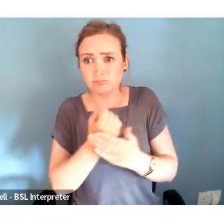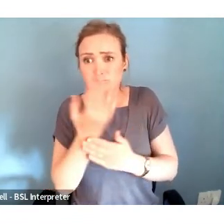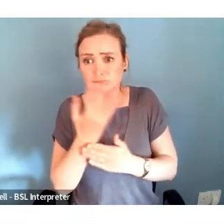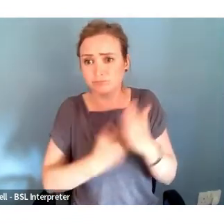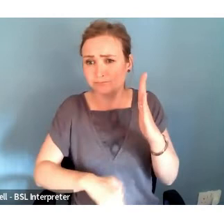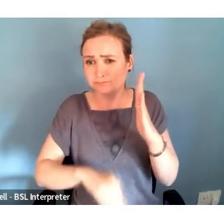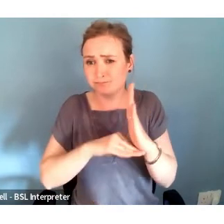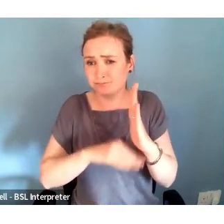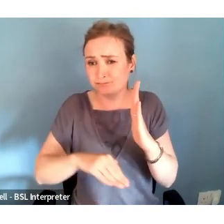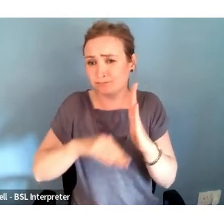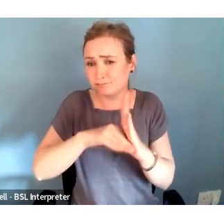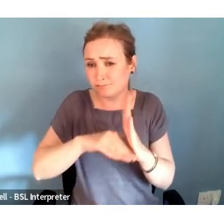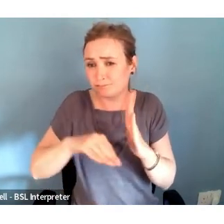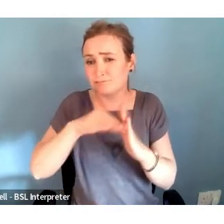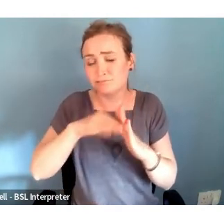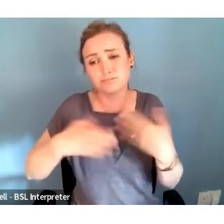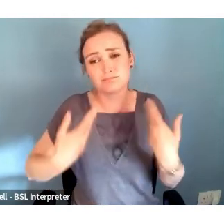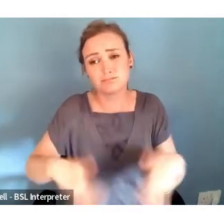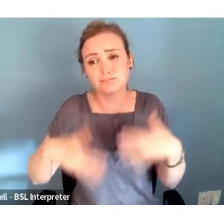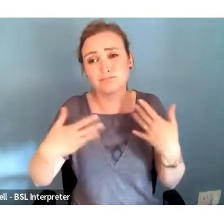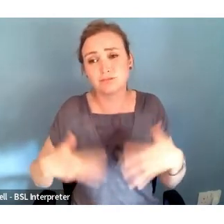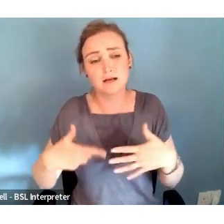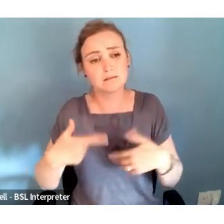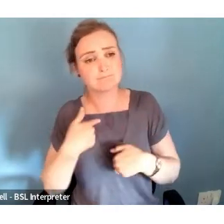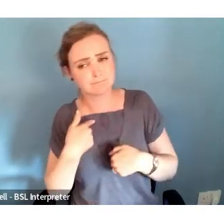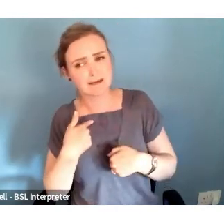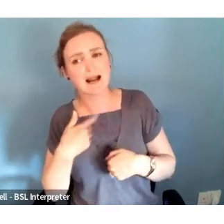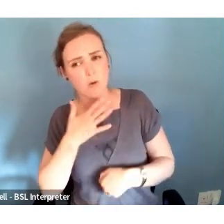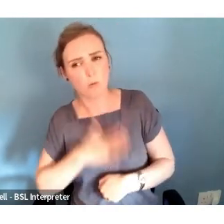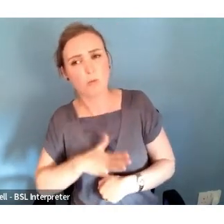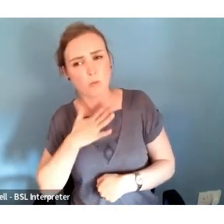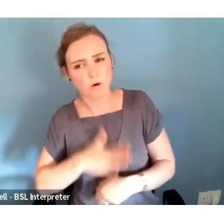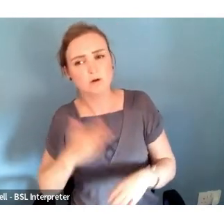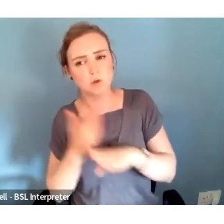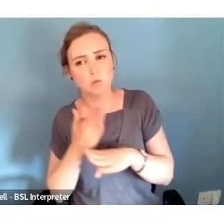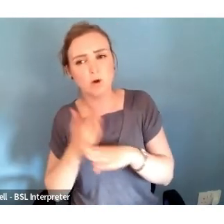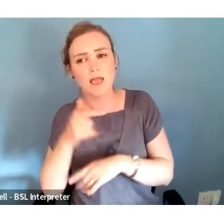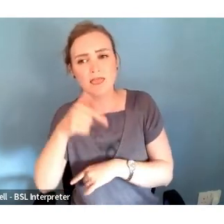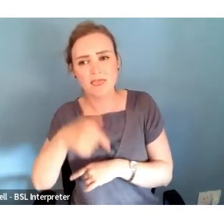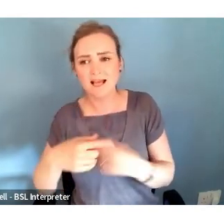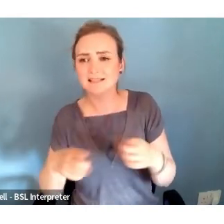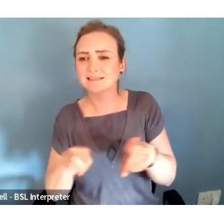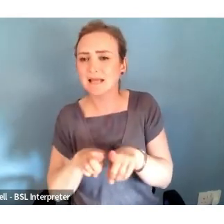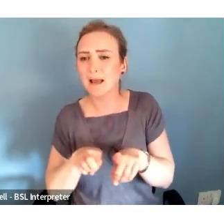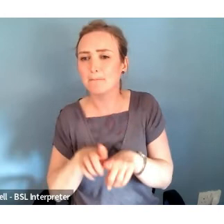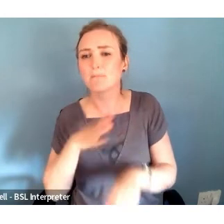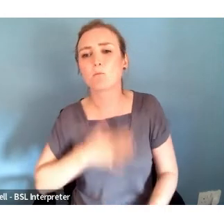their career progression has not been hampered I can thrive there. Kind of like